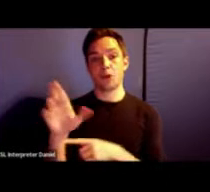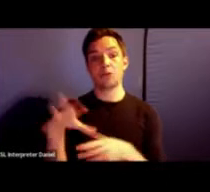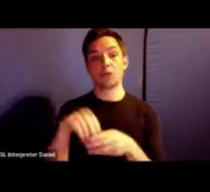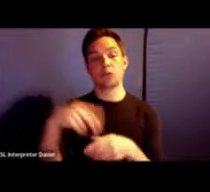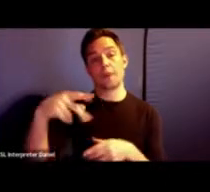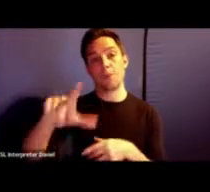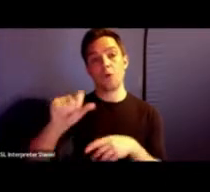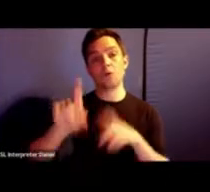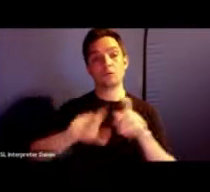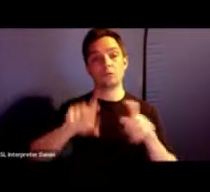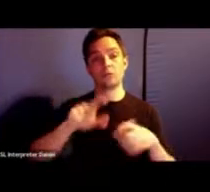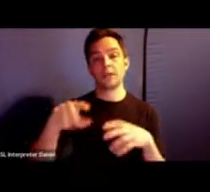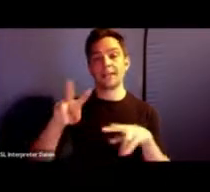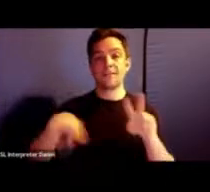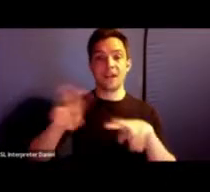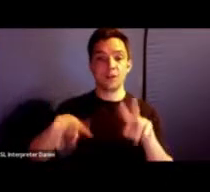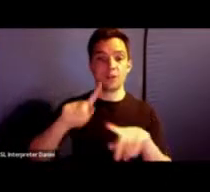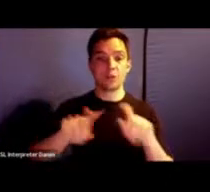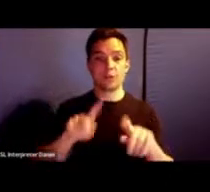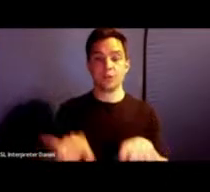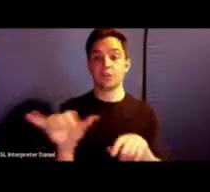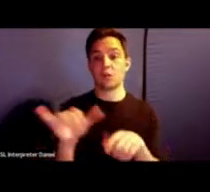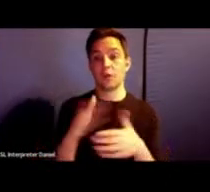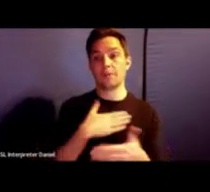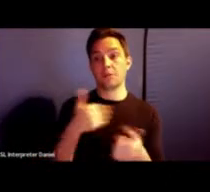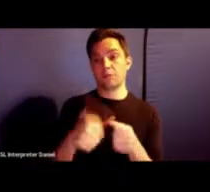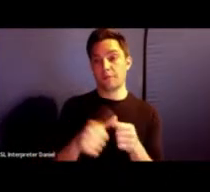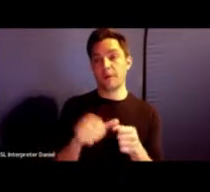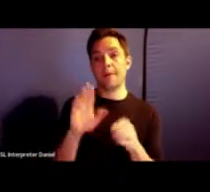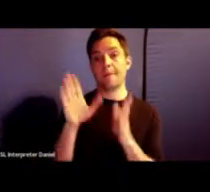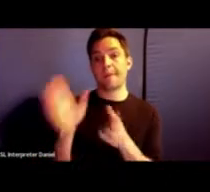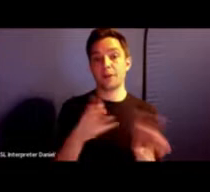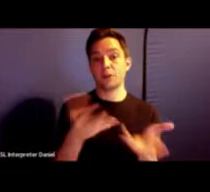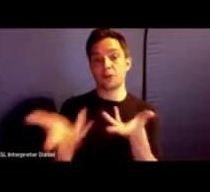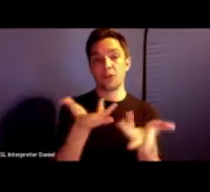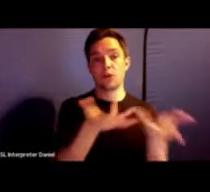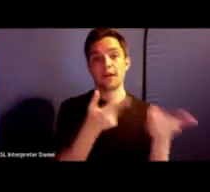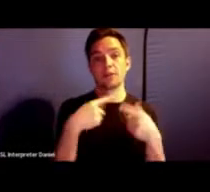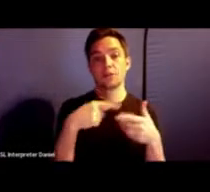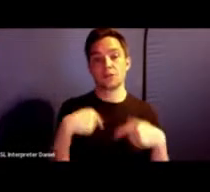evaluation questions. And please be prepared to interact during those polling times. So there's